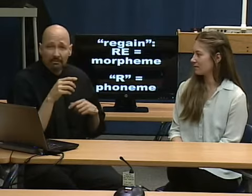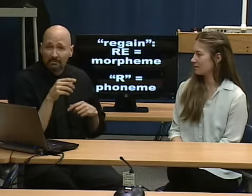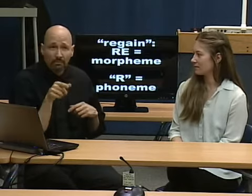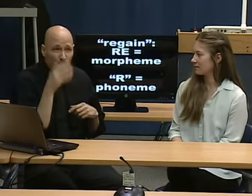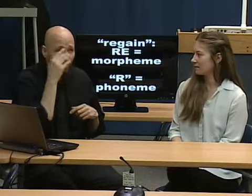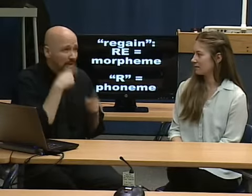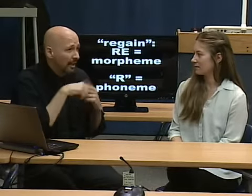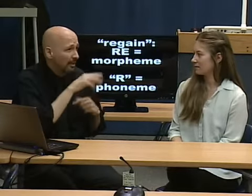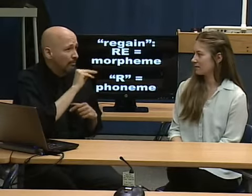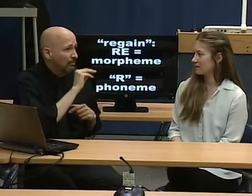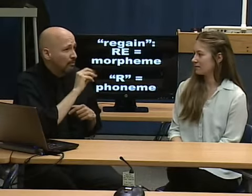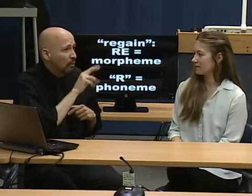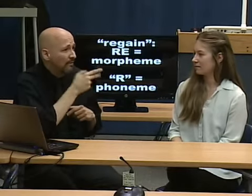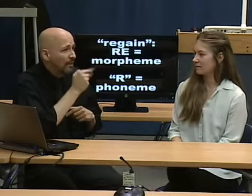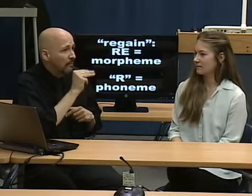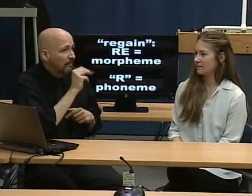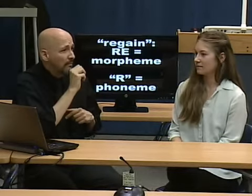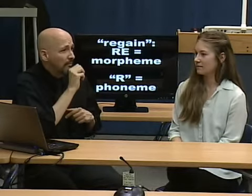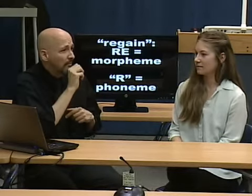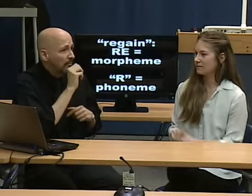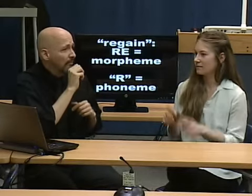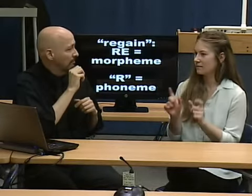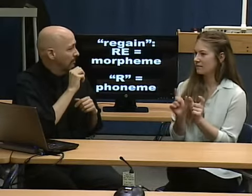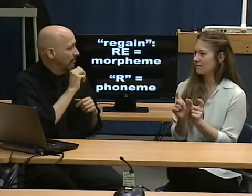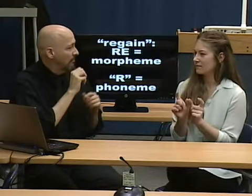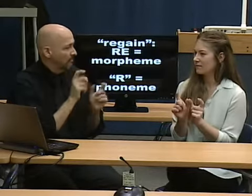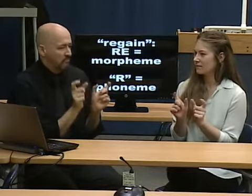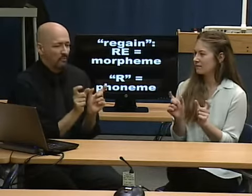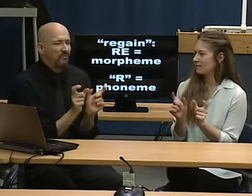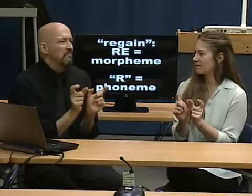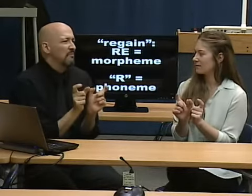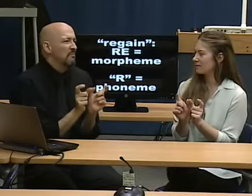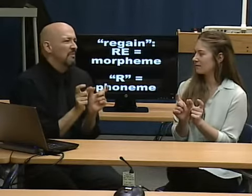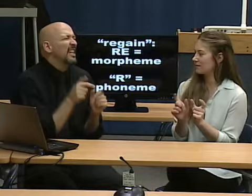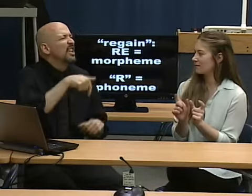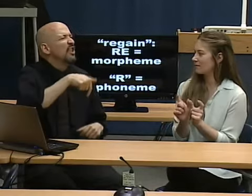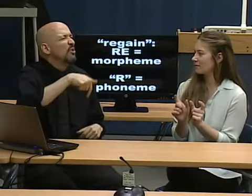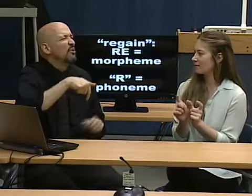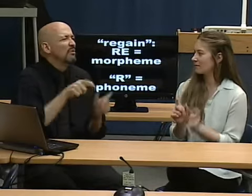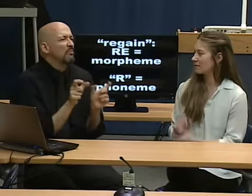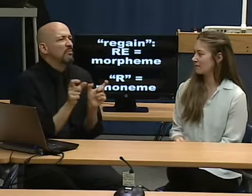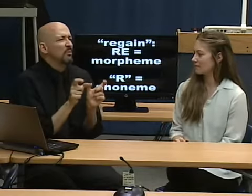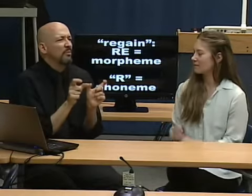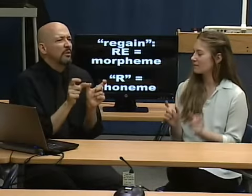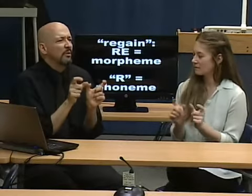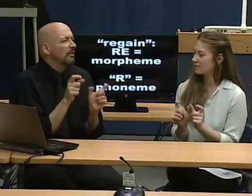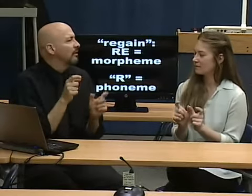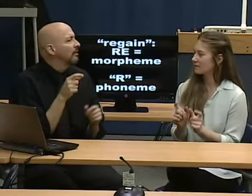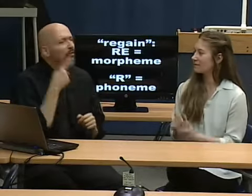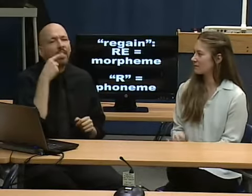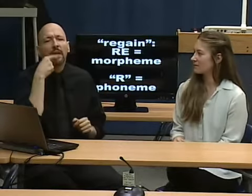Any of you know a sign for M-O-R-P-H-E-M-E? Morpheme. Morpheme. In here, we use this sign for "morpheme."